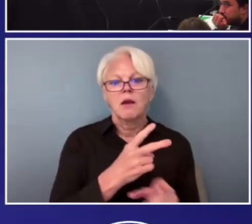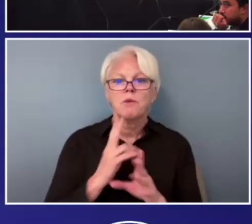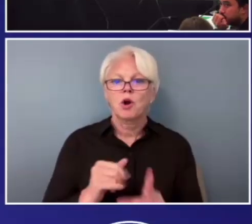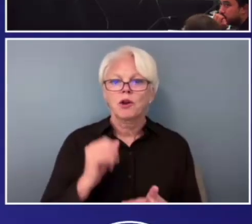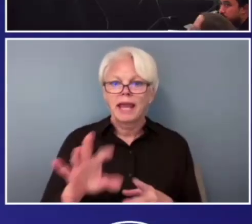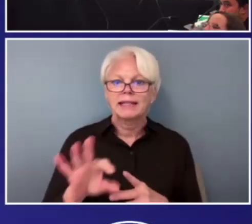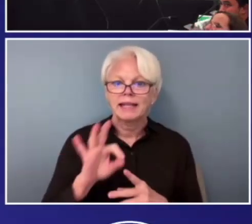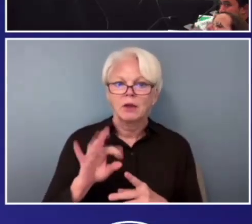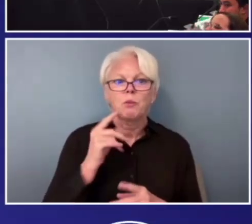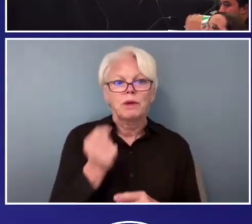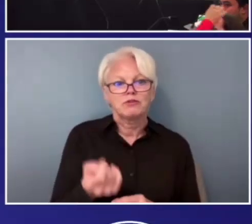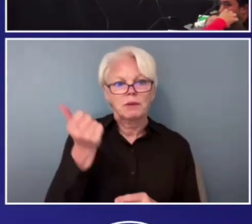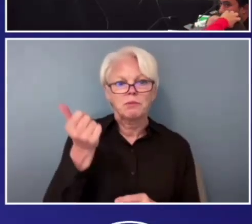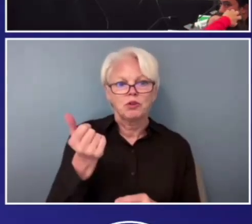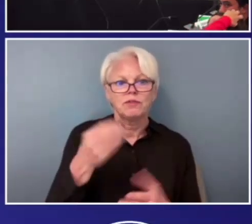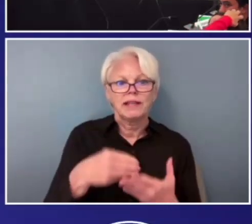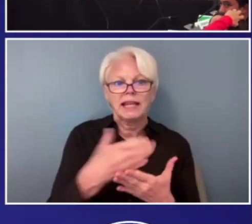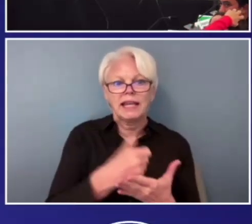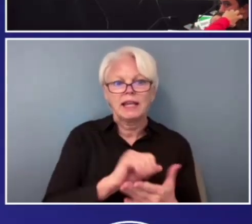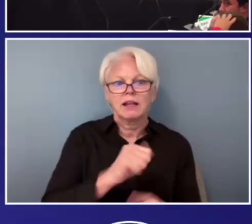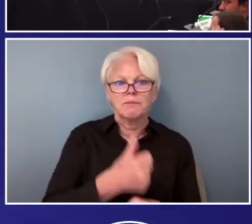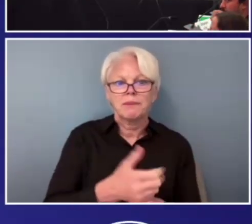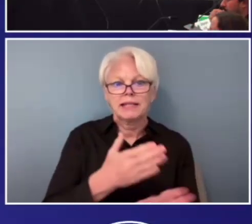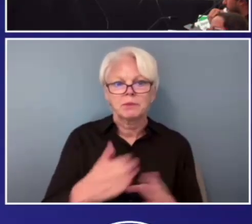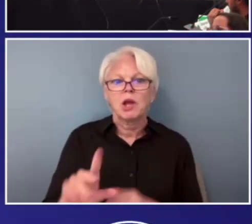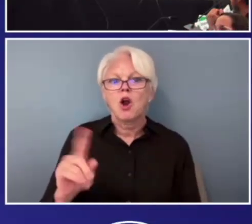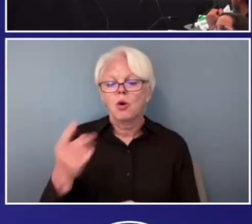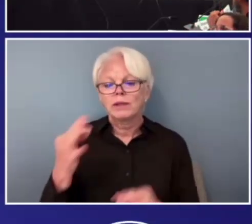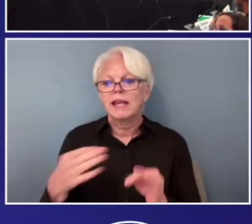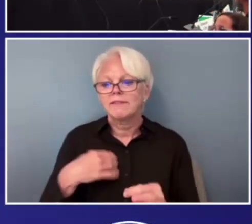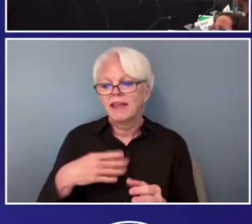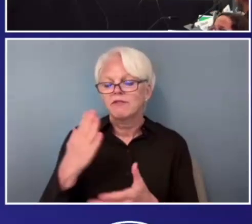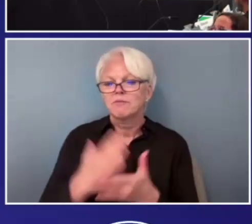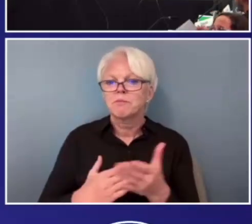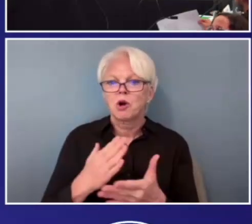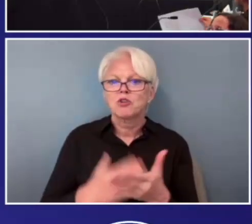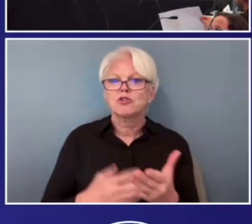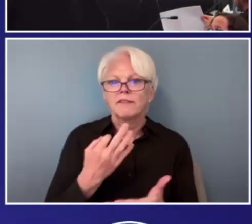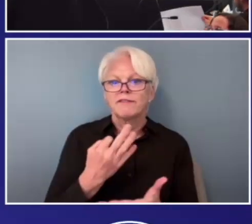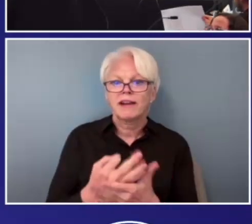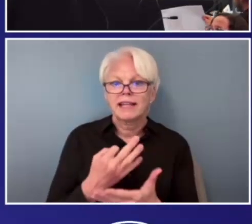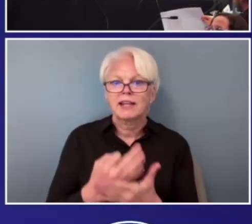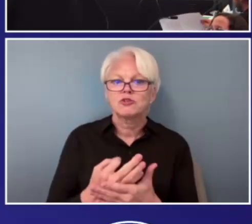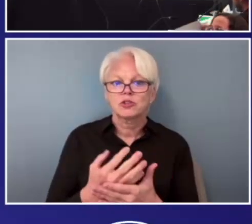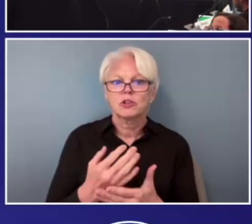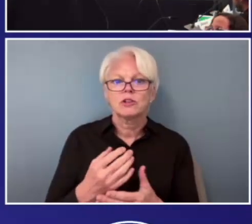Plan only if the borrower had a partial financial hardship. We've deleted that and put in there to have their aggregate